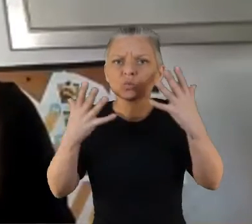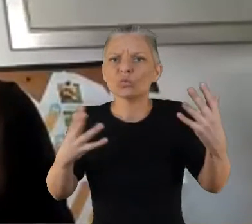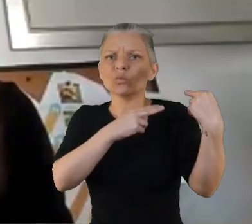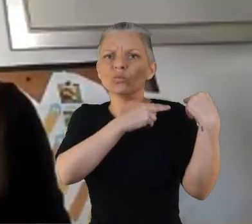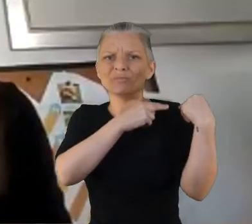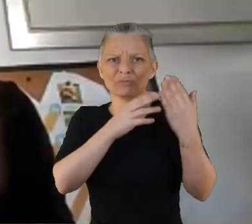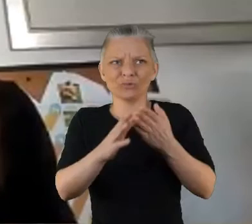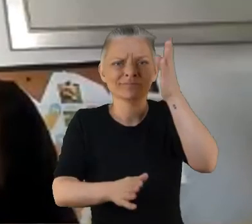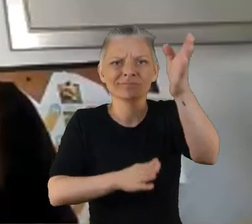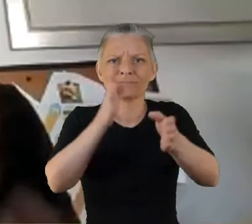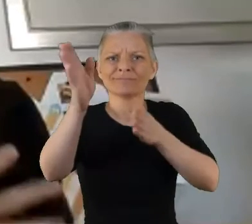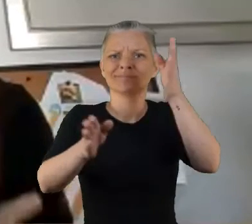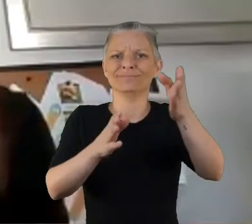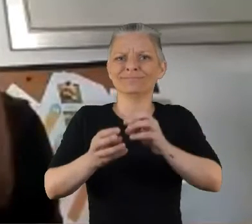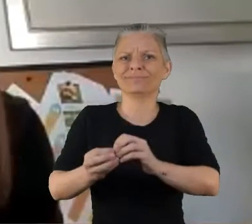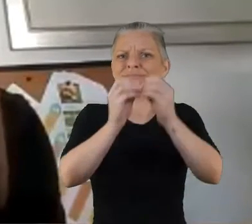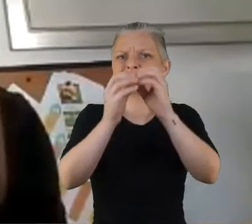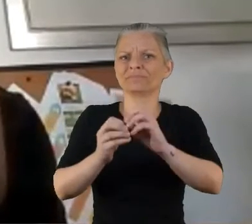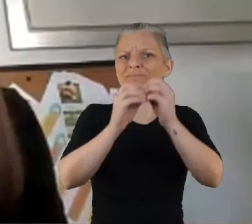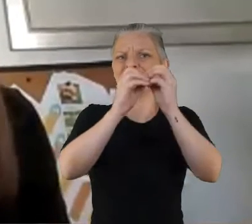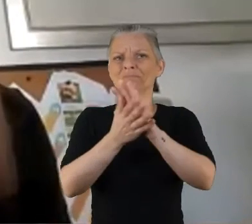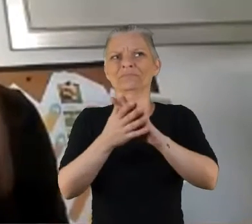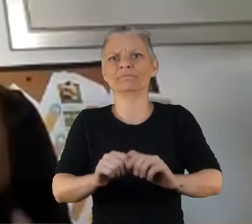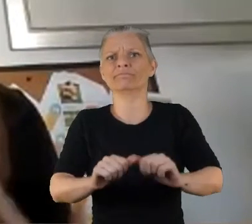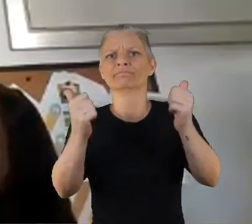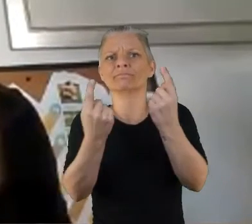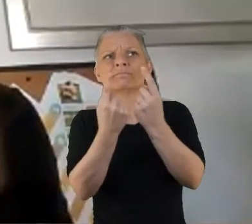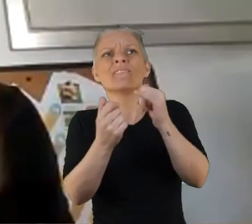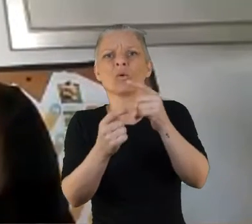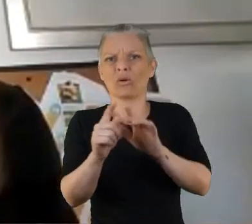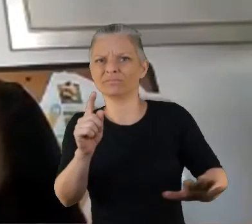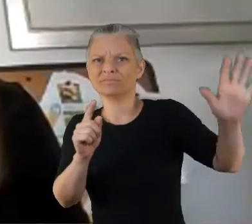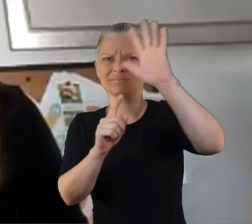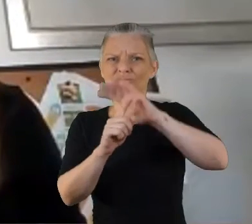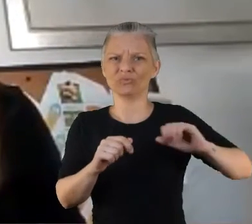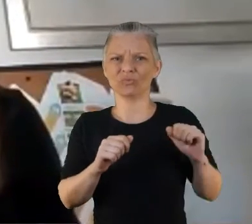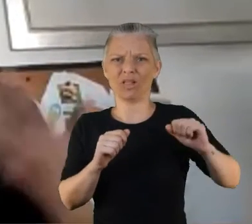just wanted a little bit of support for the peer facilitator and what that looked like. And being